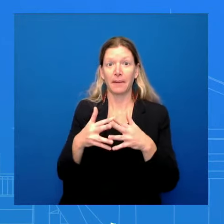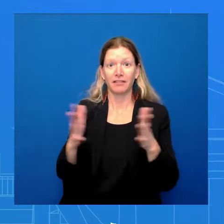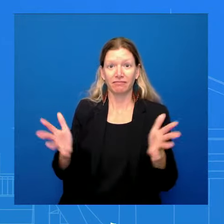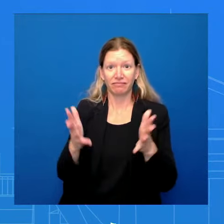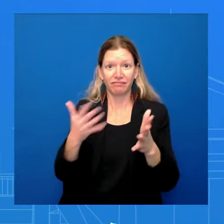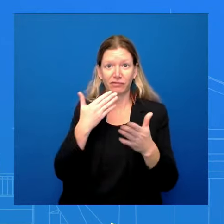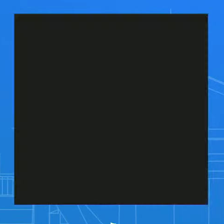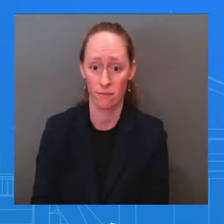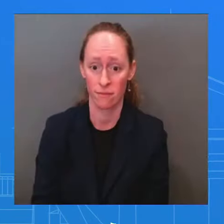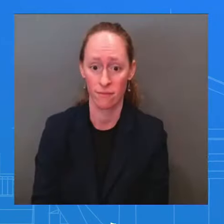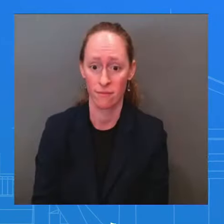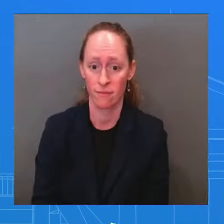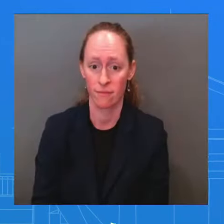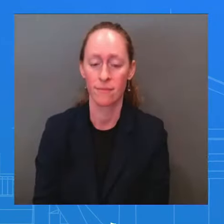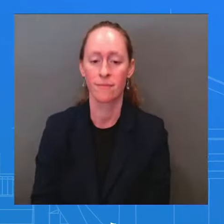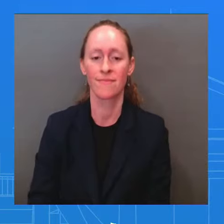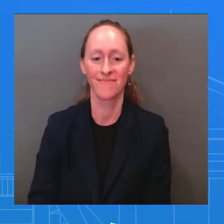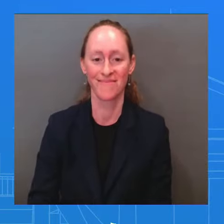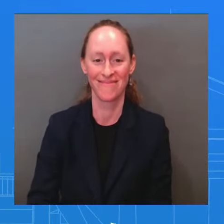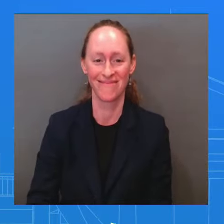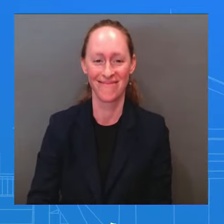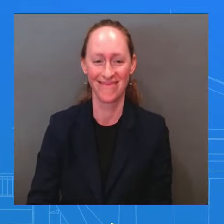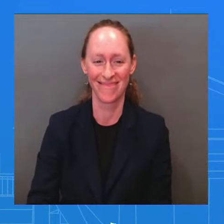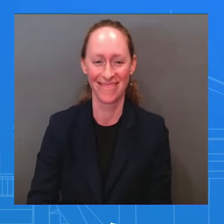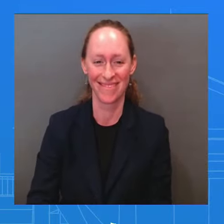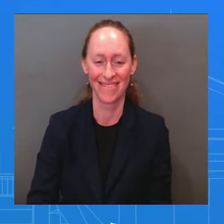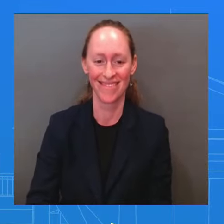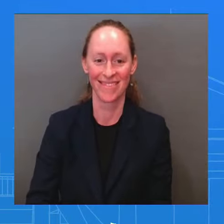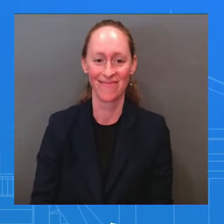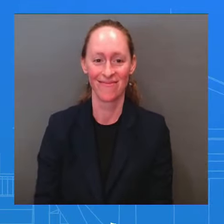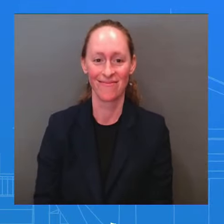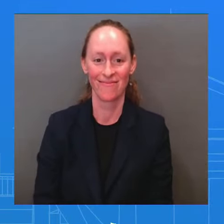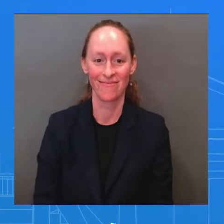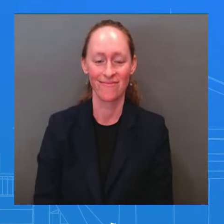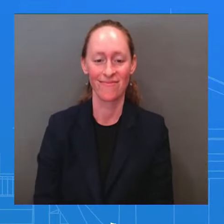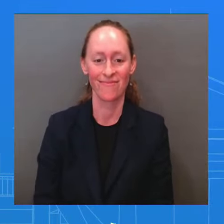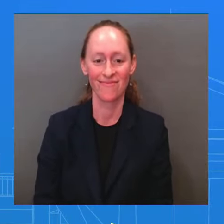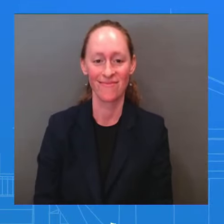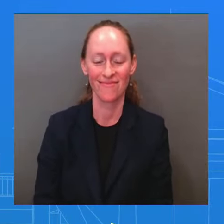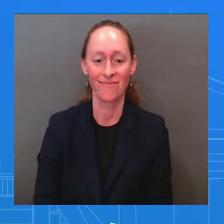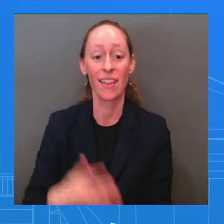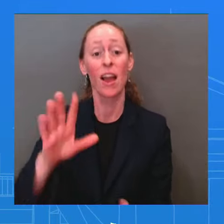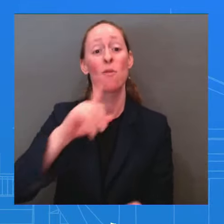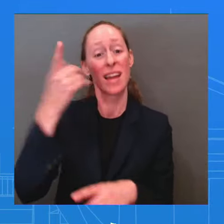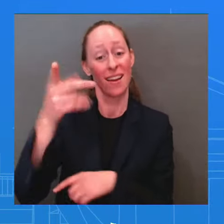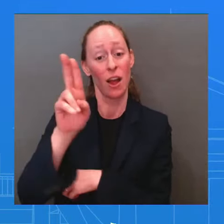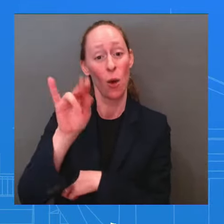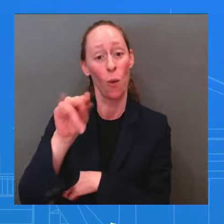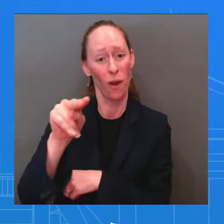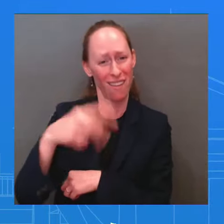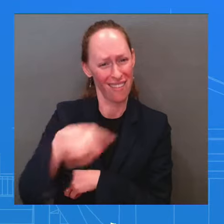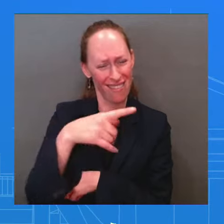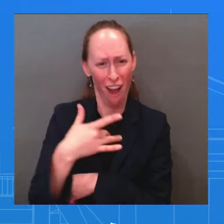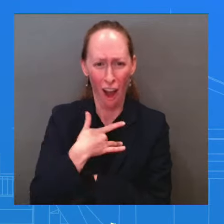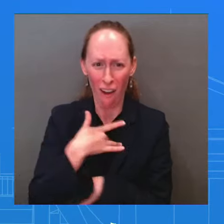the UAW remains at the heart of our economy. So, the President appreciates that the parties have been coming together and working 24/7